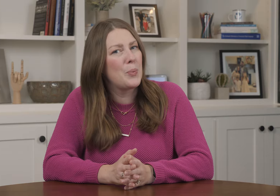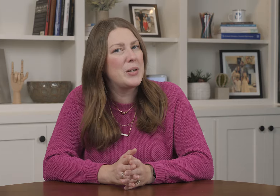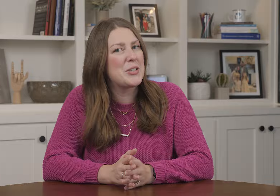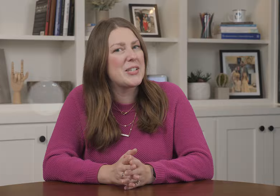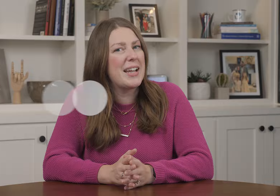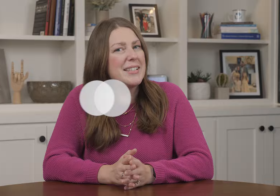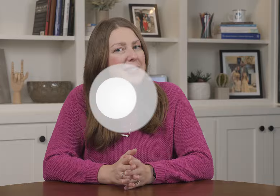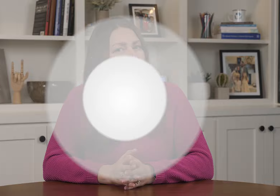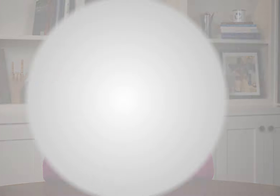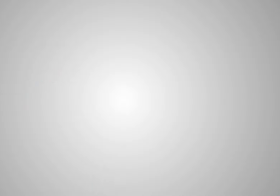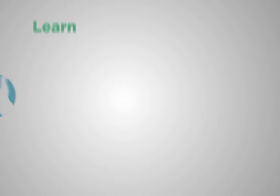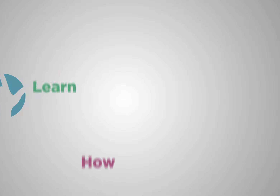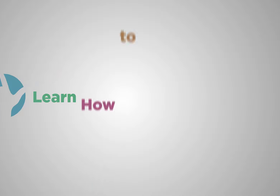winter signs.